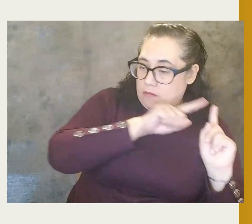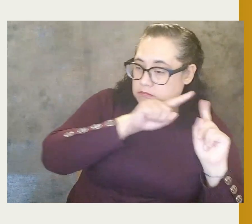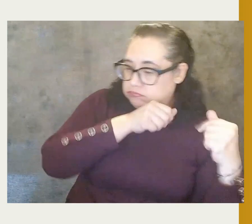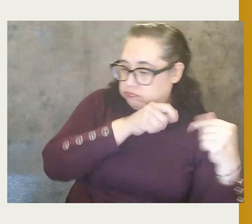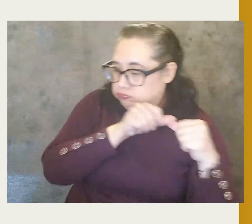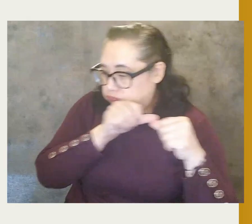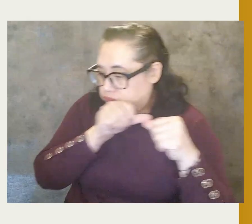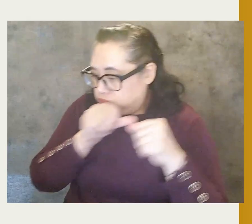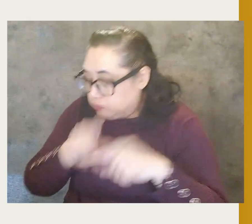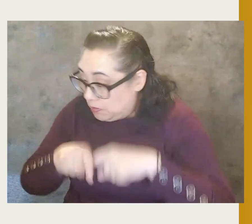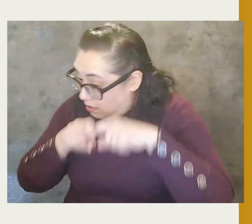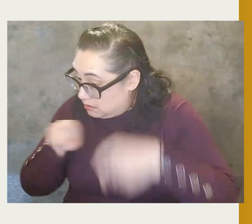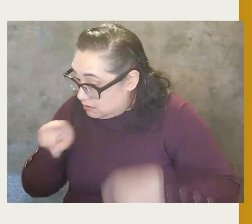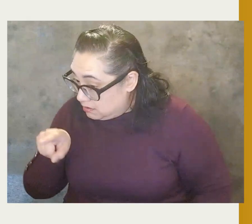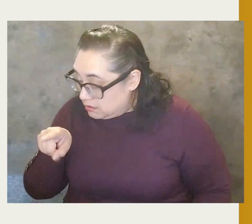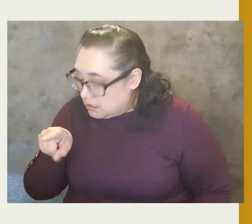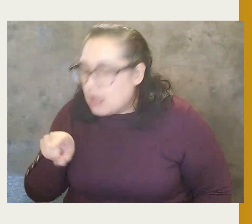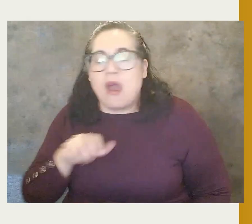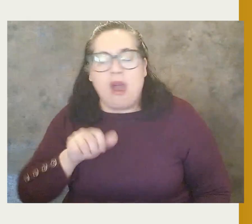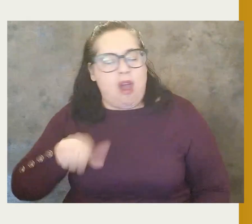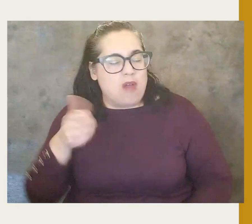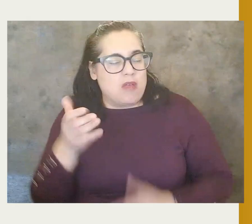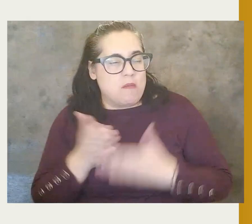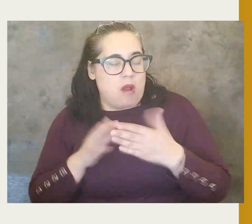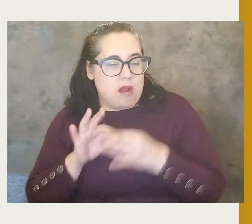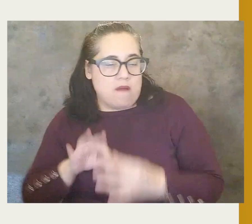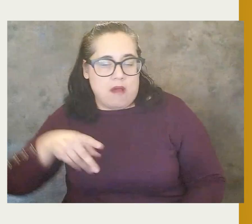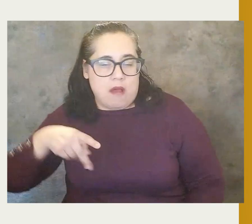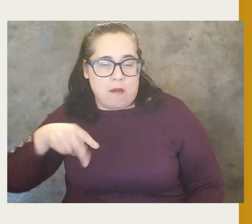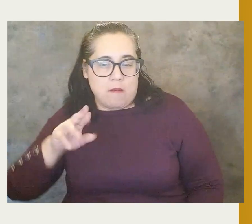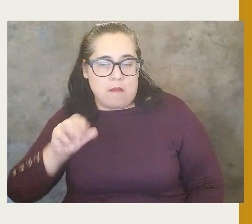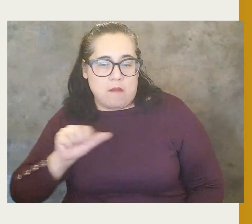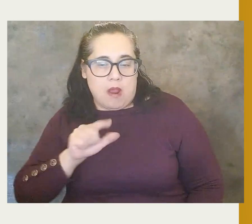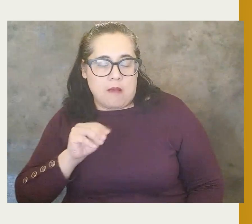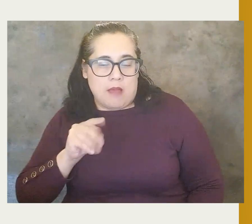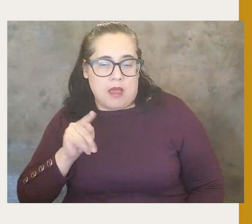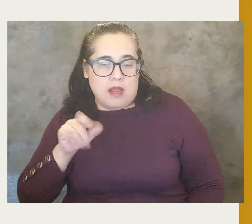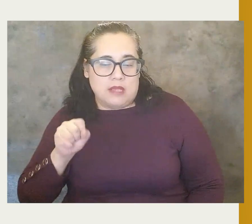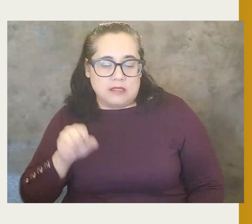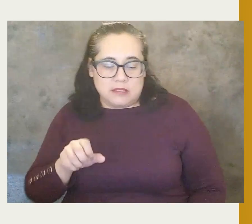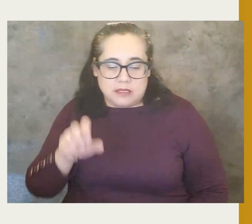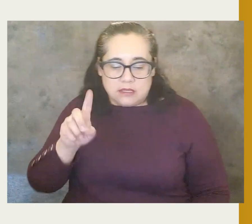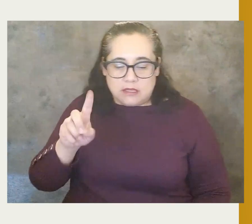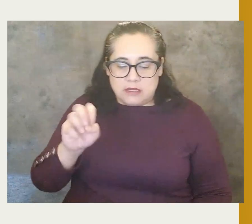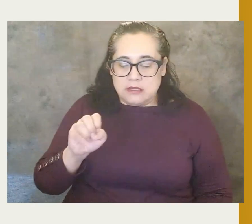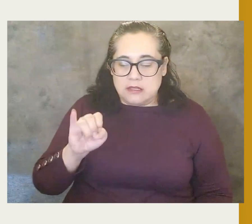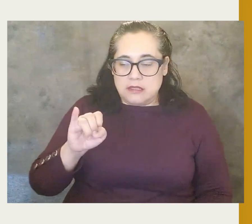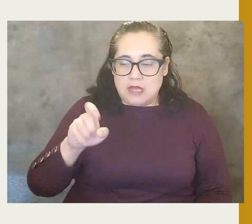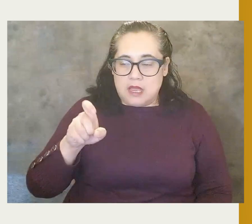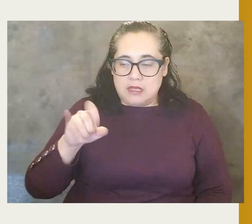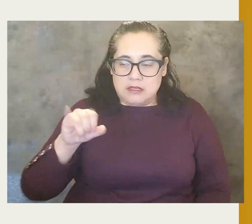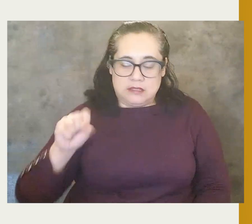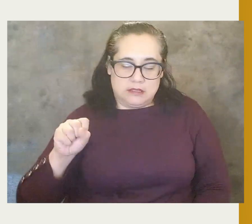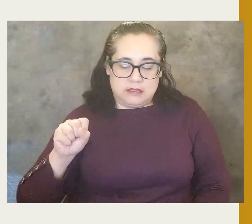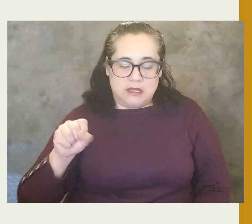Another aspect of pragmatics is deixis. Deixes refers to words that are used or interpreted ...